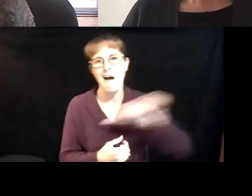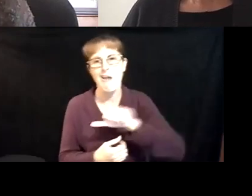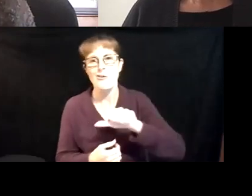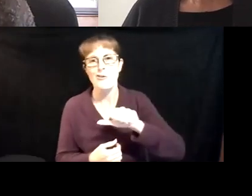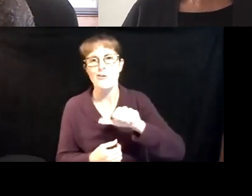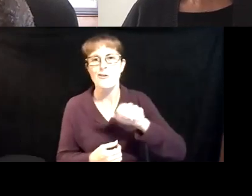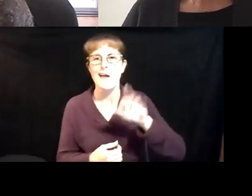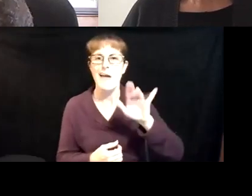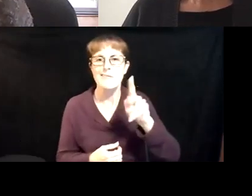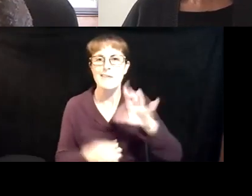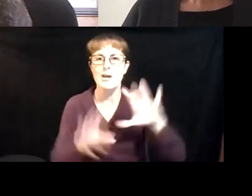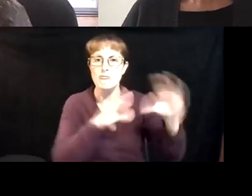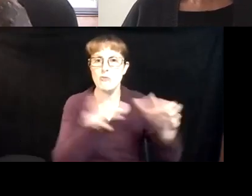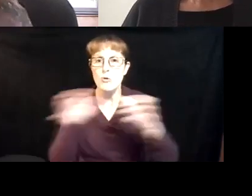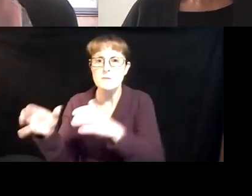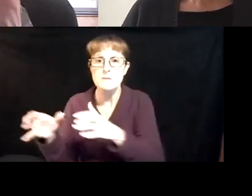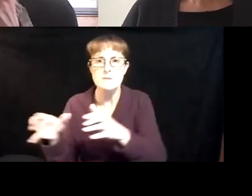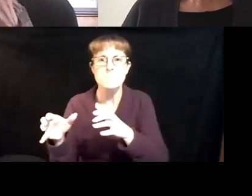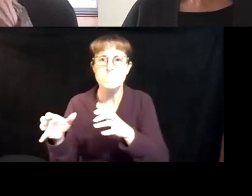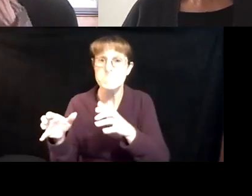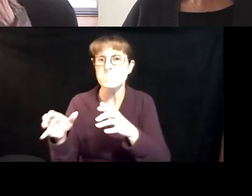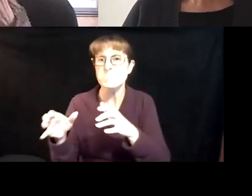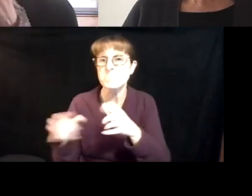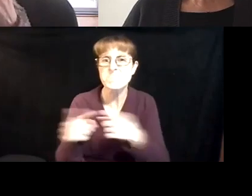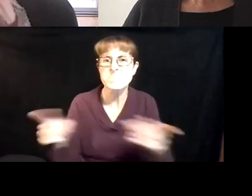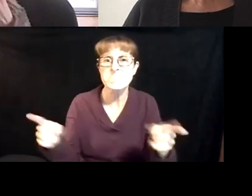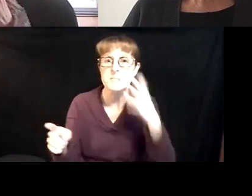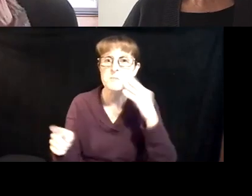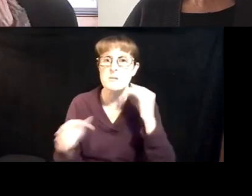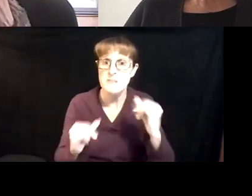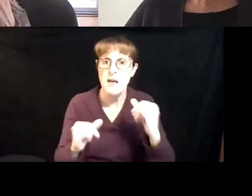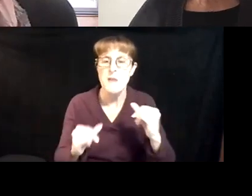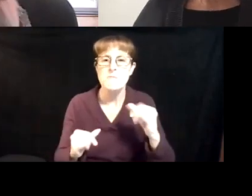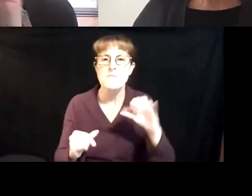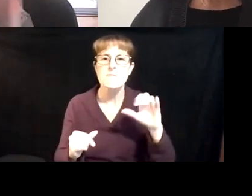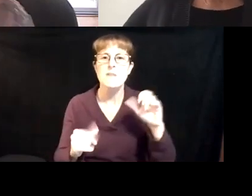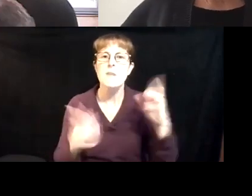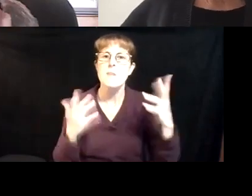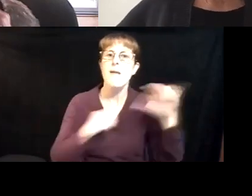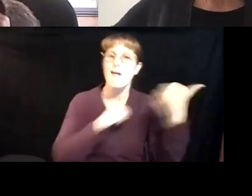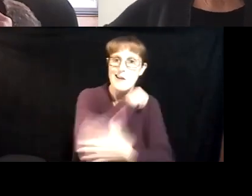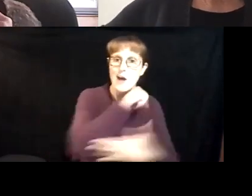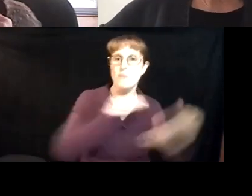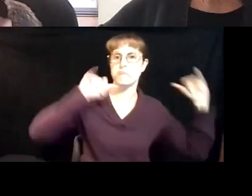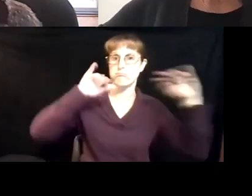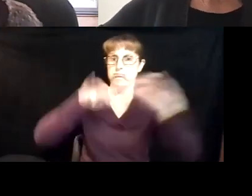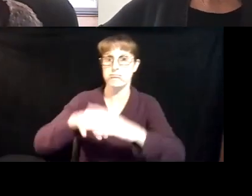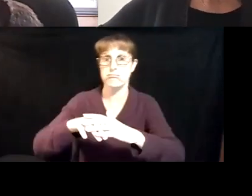But because I am African-American, that's my experience and that's what I can talk about.